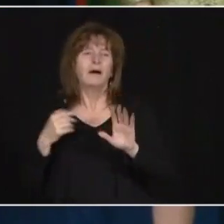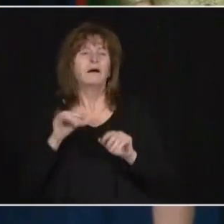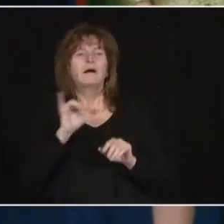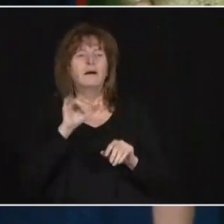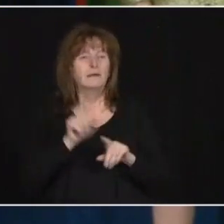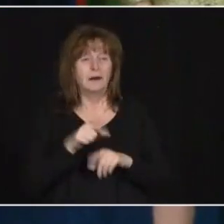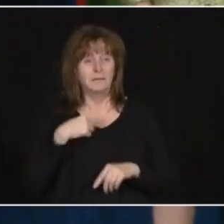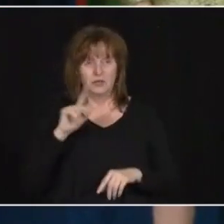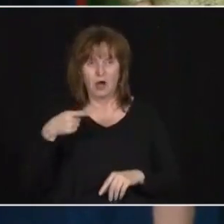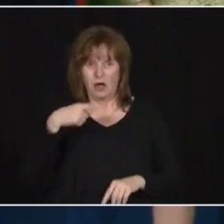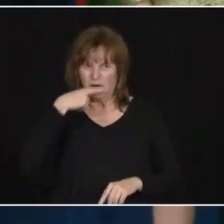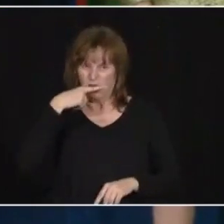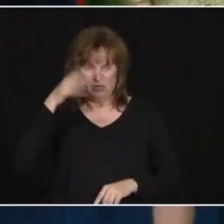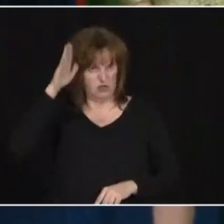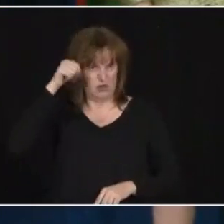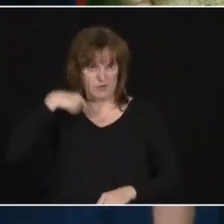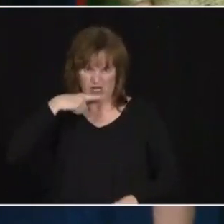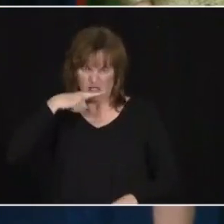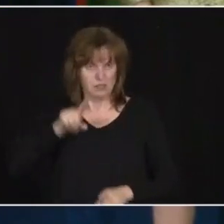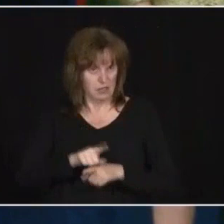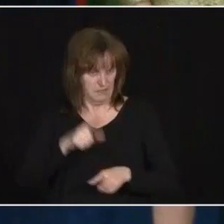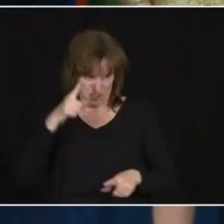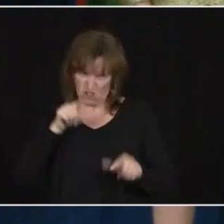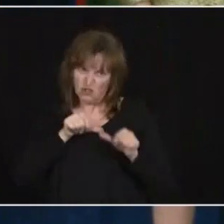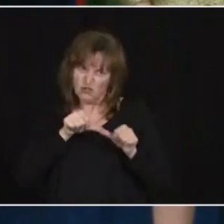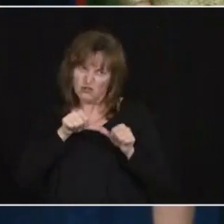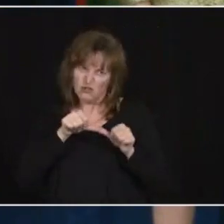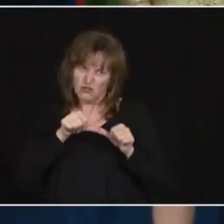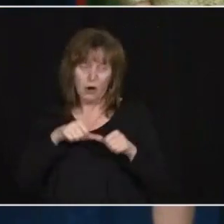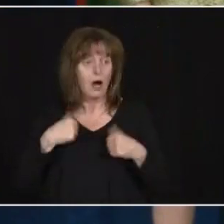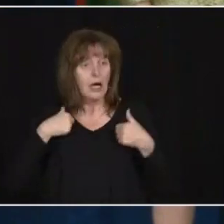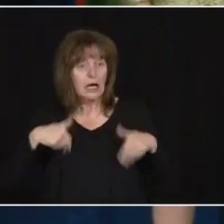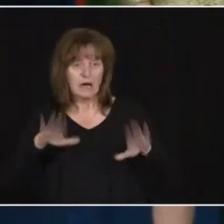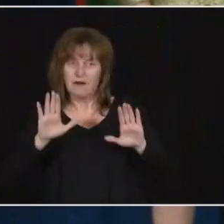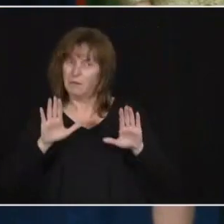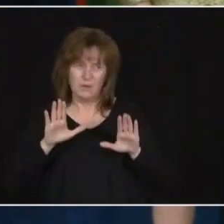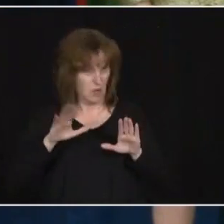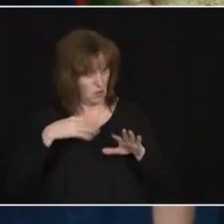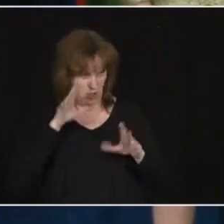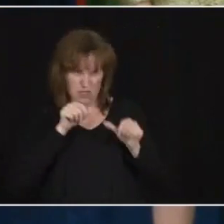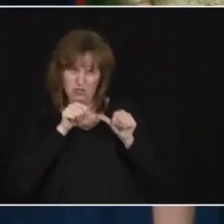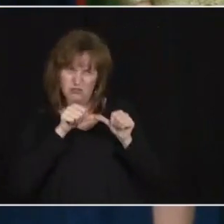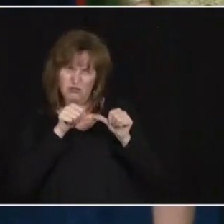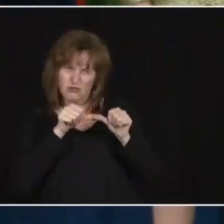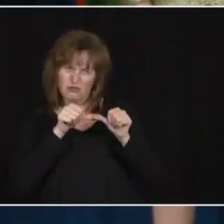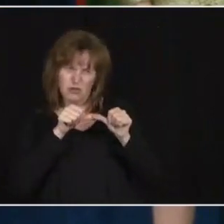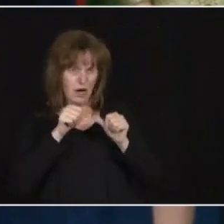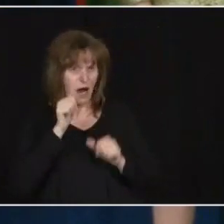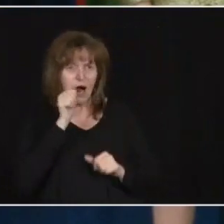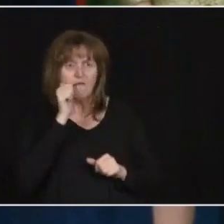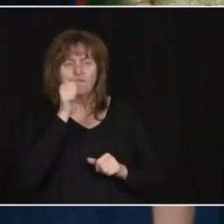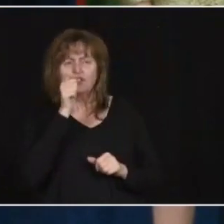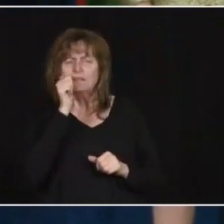thing, I'm like a dog on a bone on this, and I will not let go for a second, not for